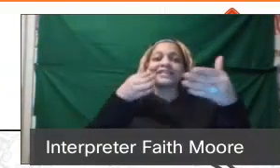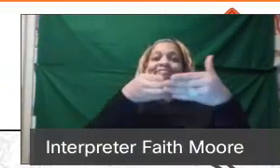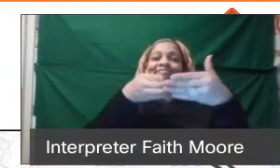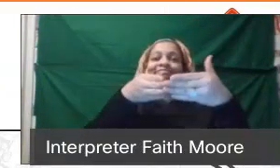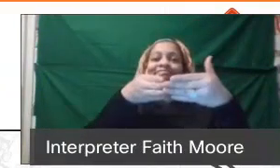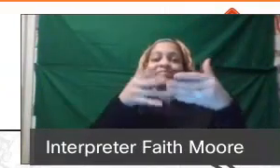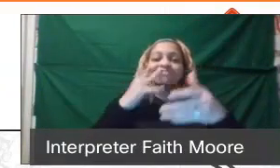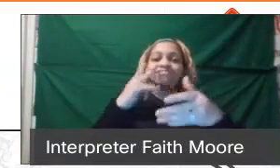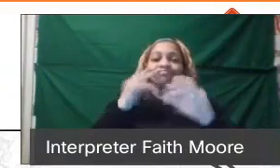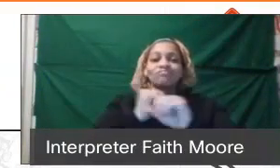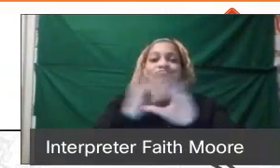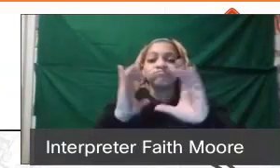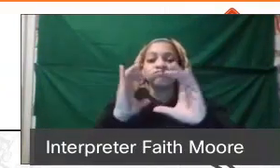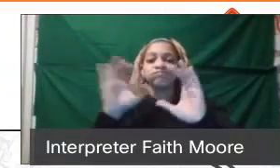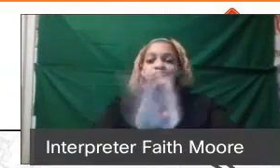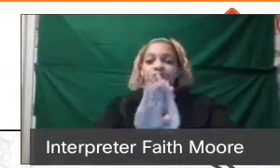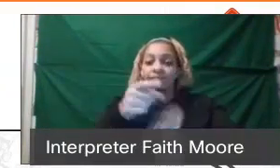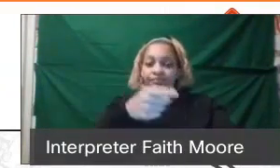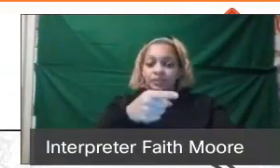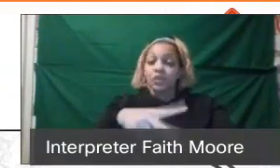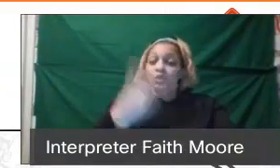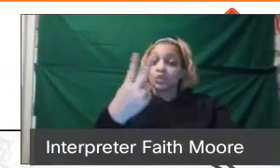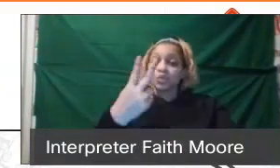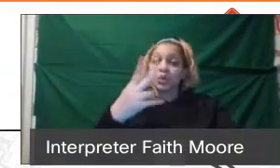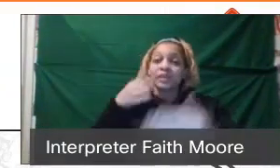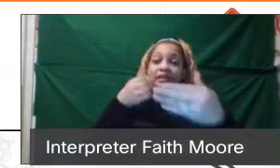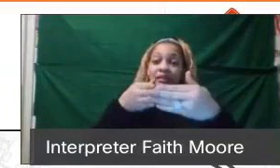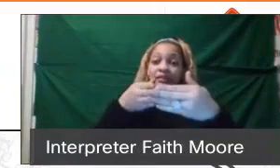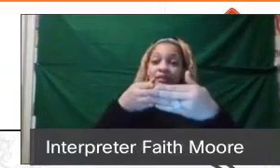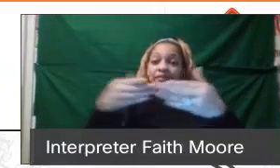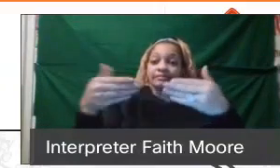At 2 of these intersections we are proposing that signals will be modified.